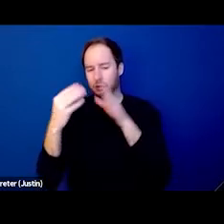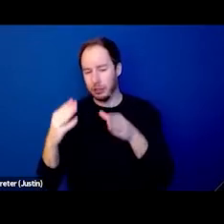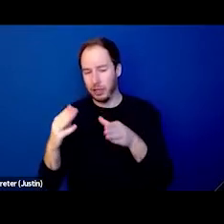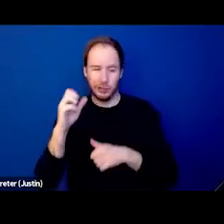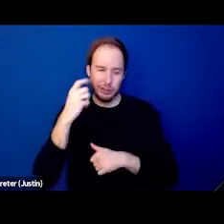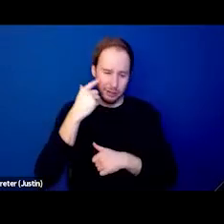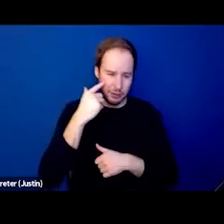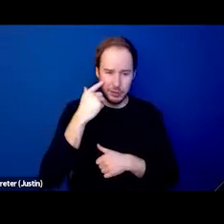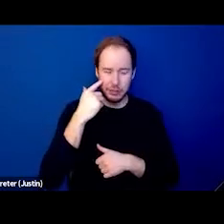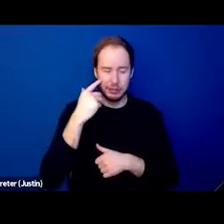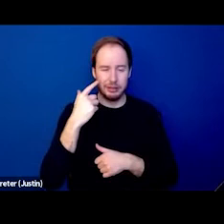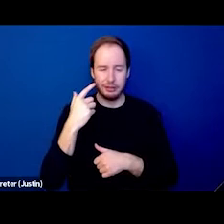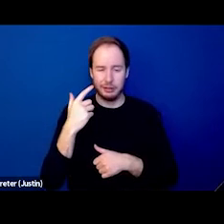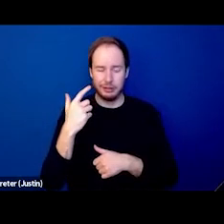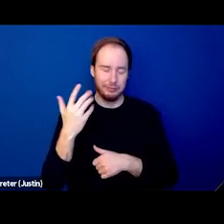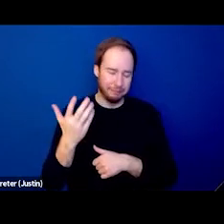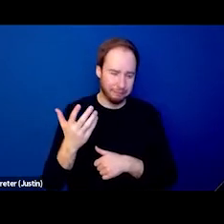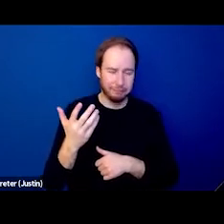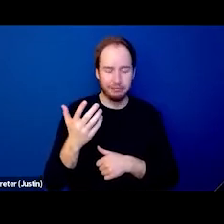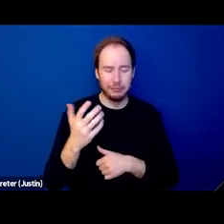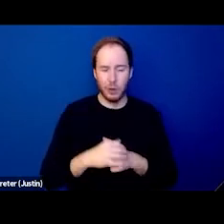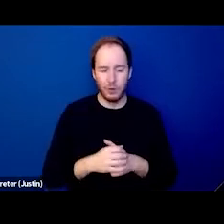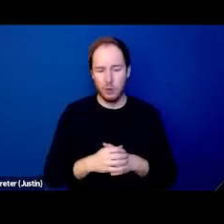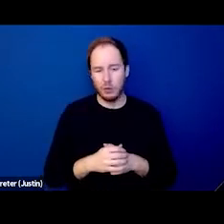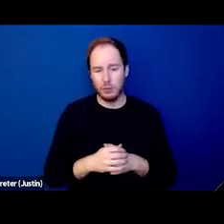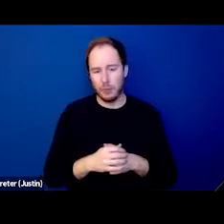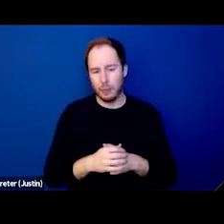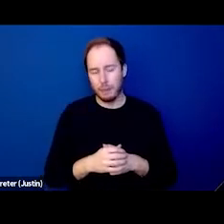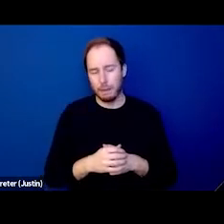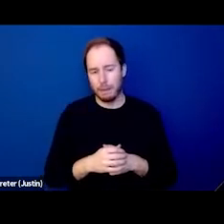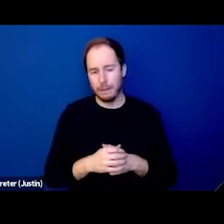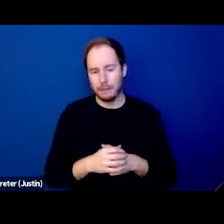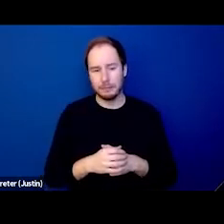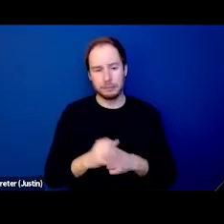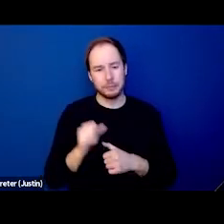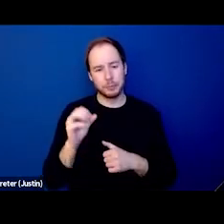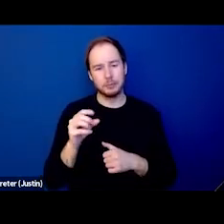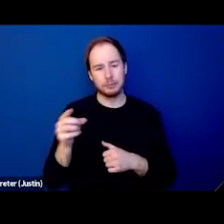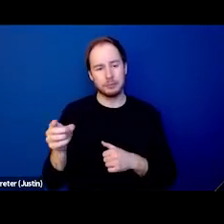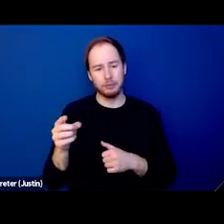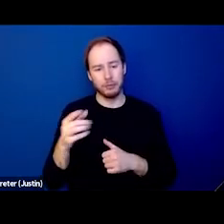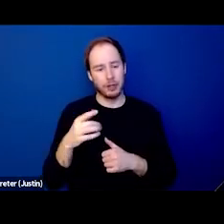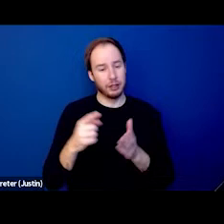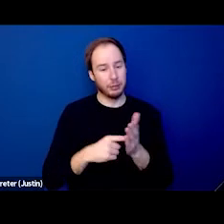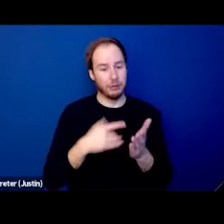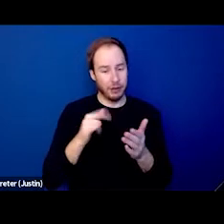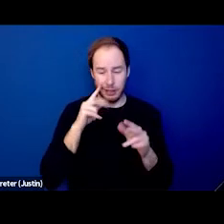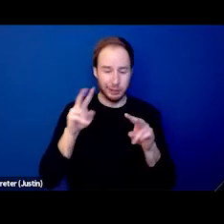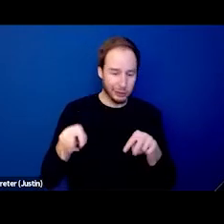and other organizations, either in feeling like that they've been judged or that they've been forced to assimilate